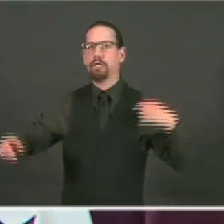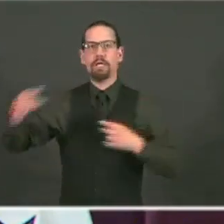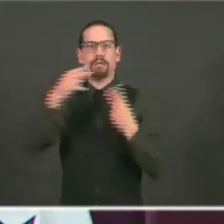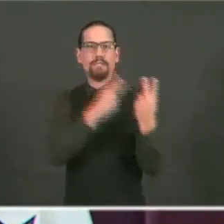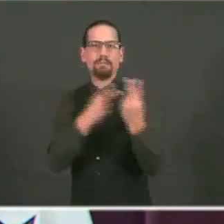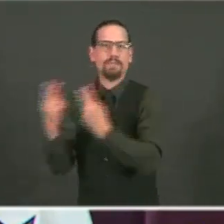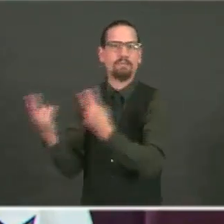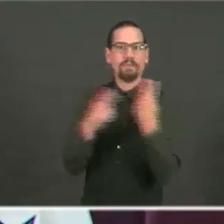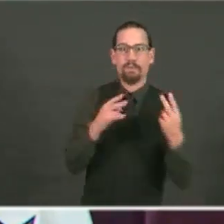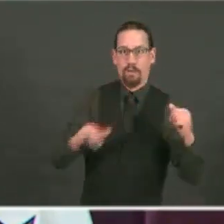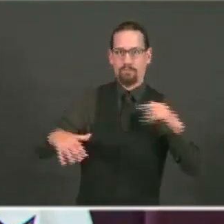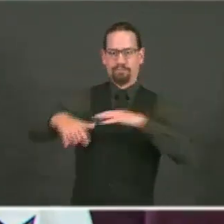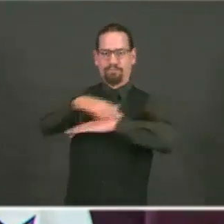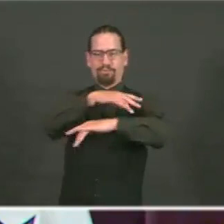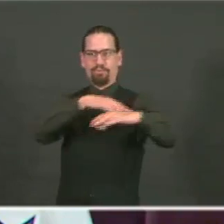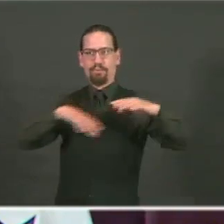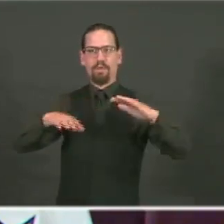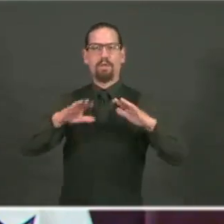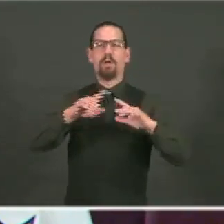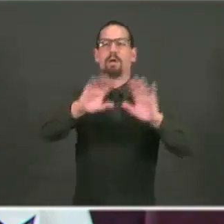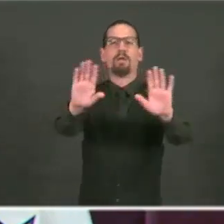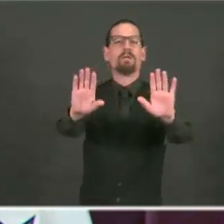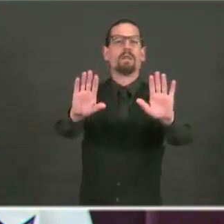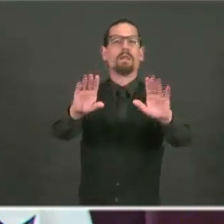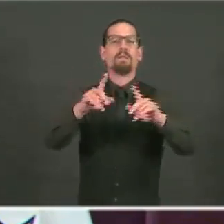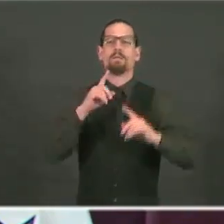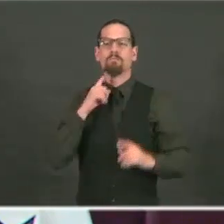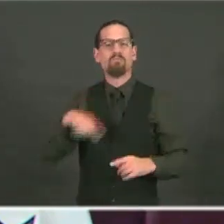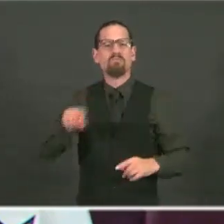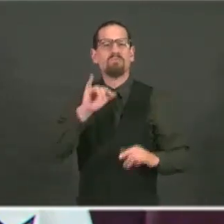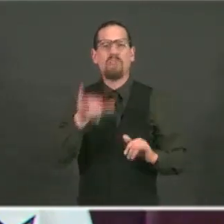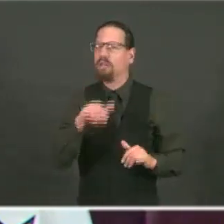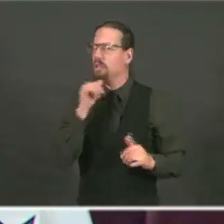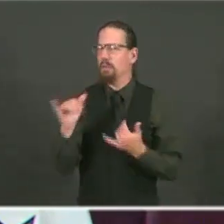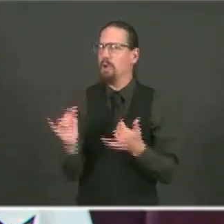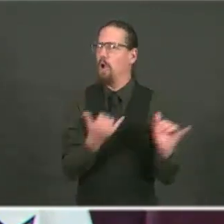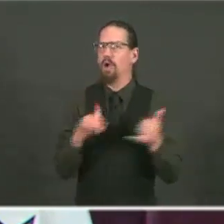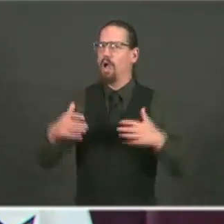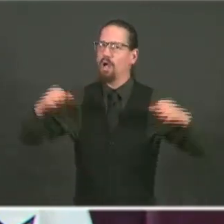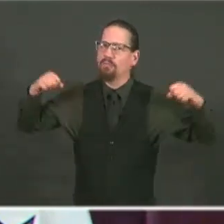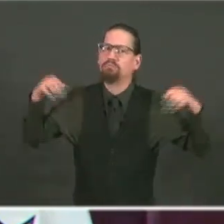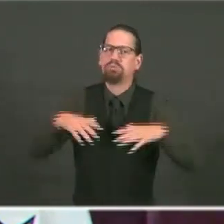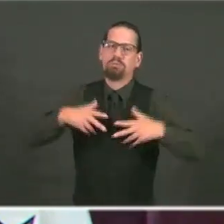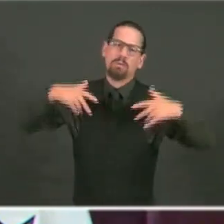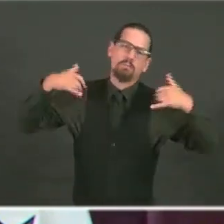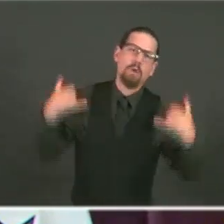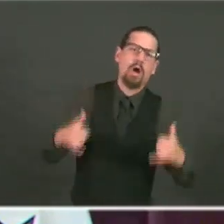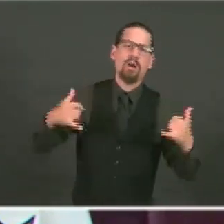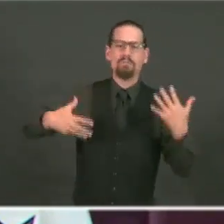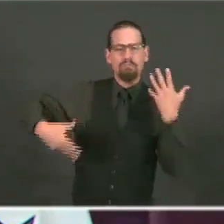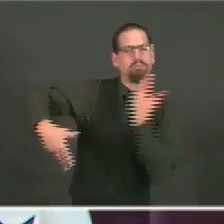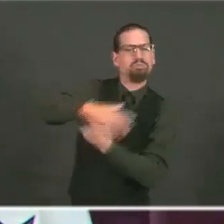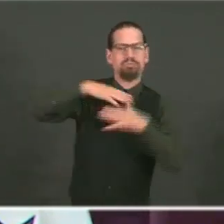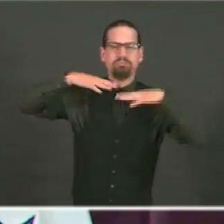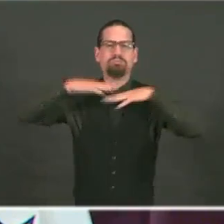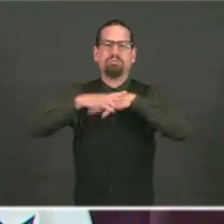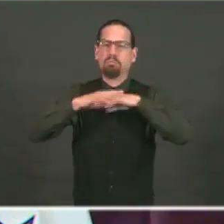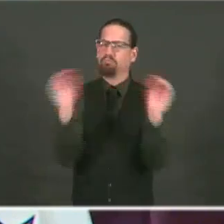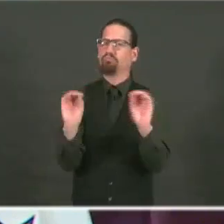HERE IS AN IMPORTANT POINT. THERE WAS NO BIG PARTY. IT WAS NOT AS IF THERE WAS ONE